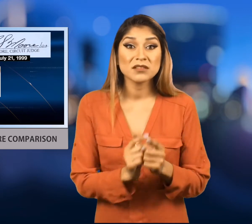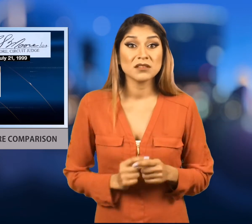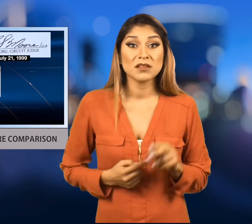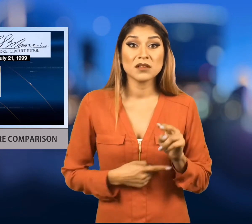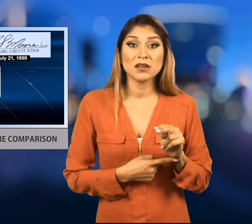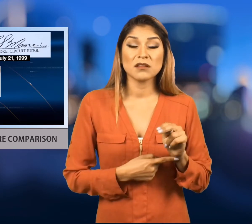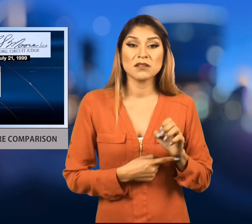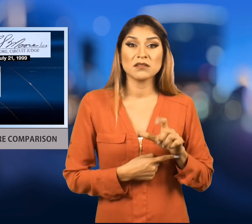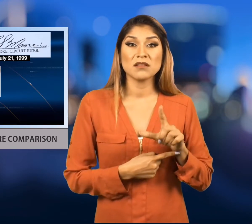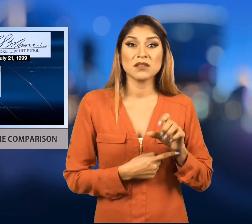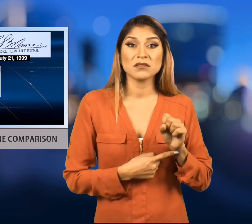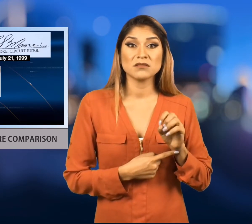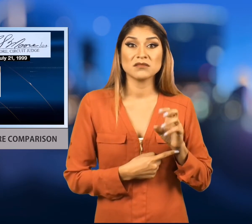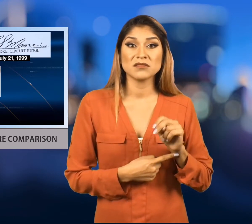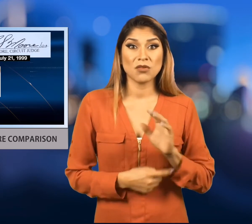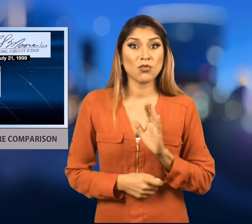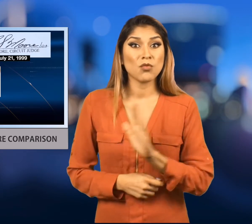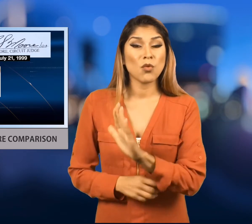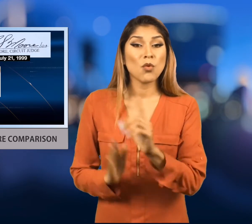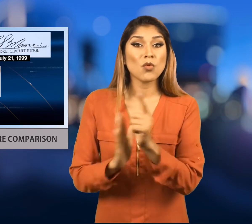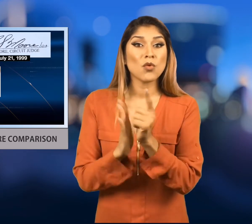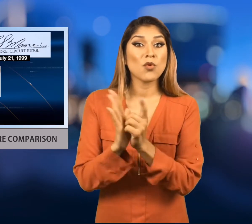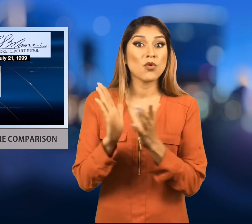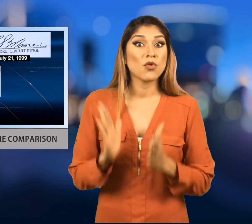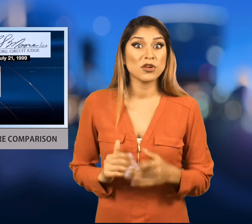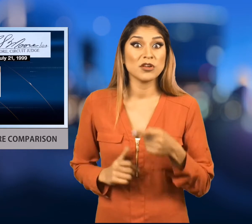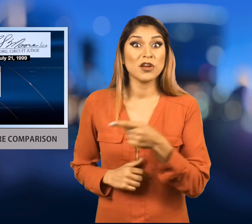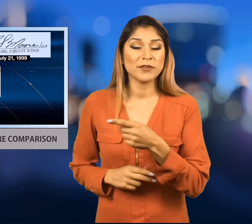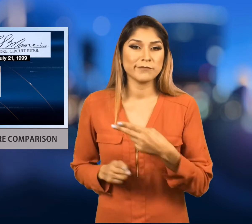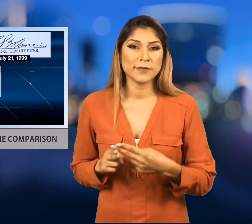Nelson and her attorney Gloria